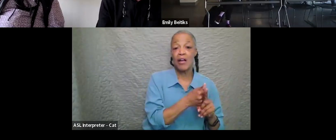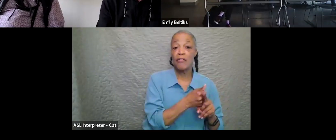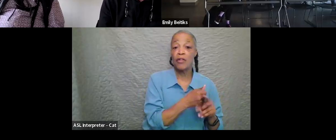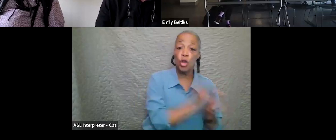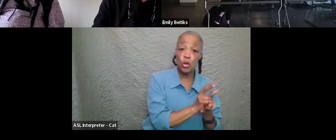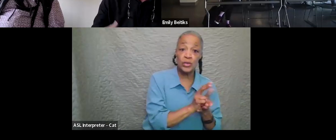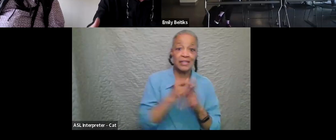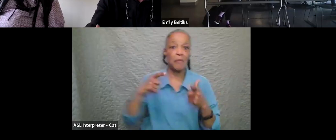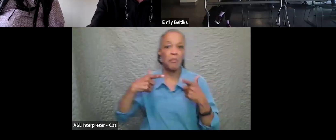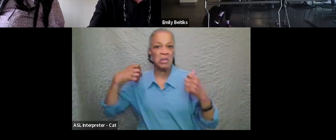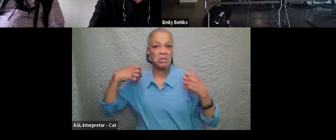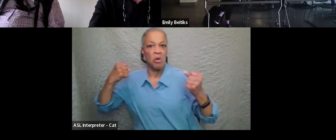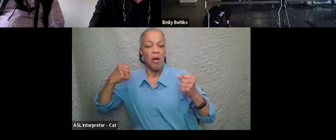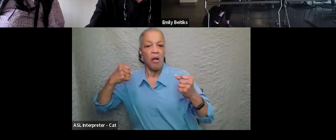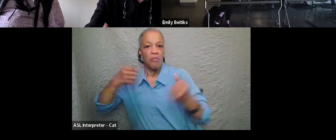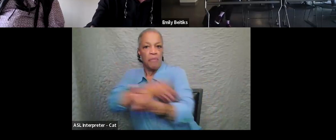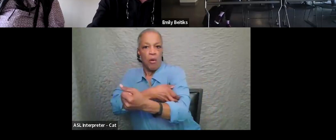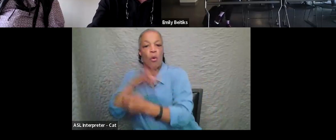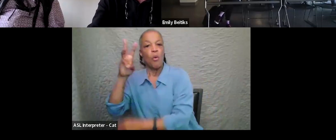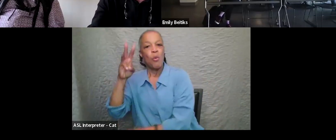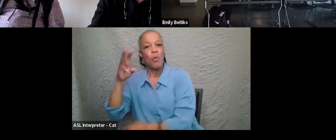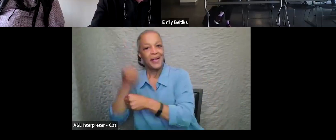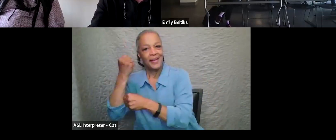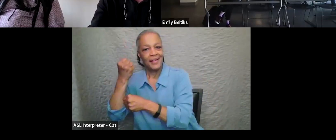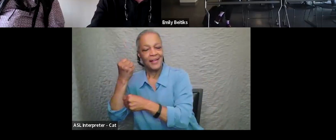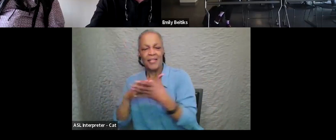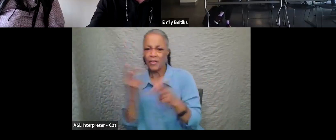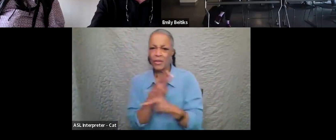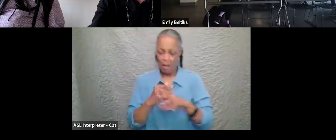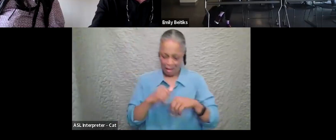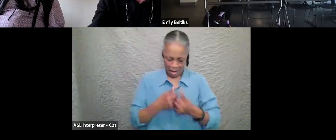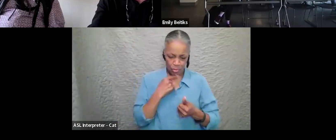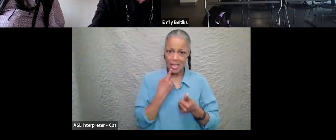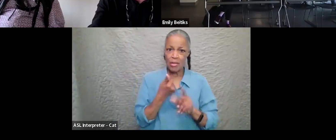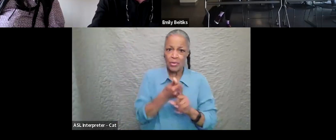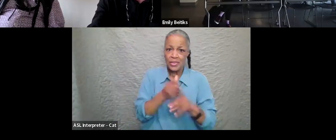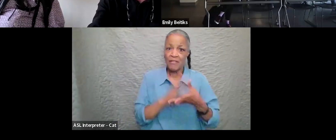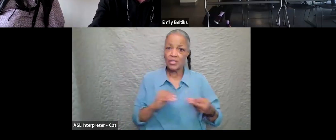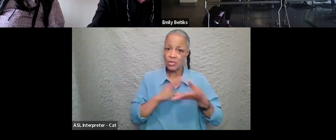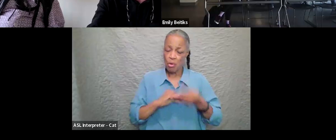And so then you have to figure out a way of telling yourself a story and getting some sort